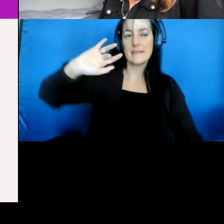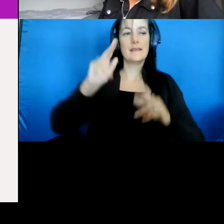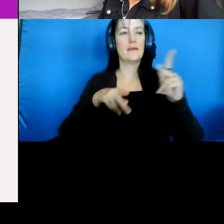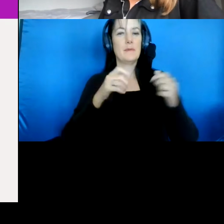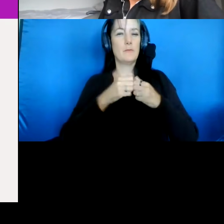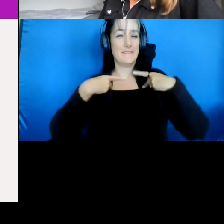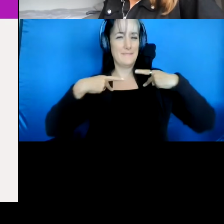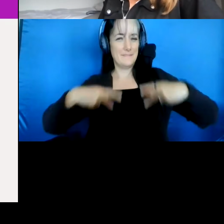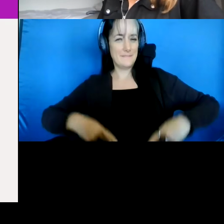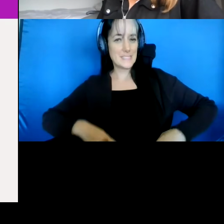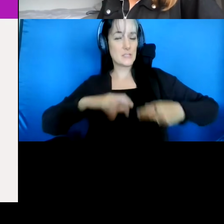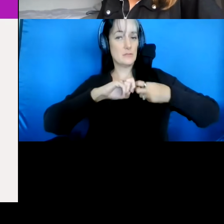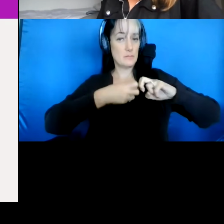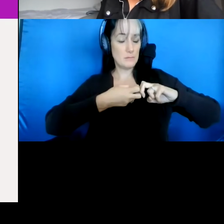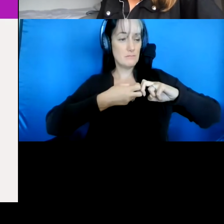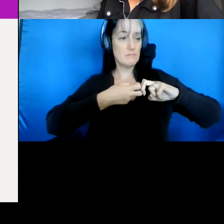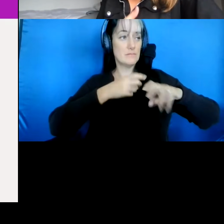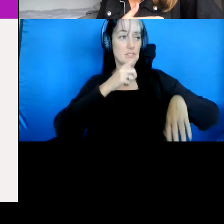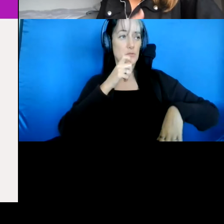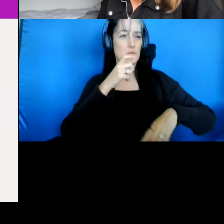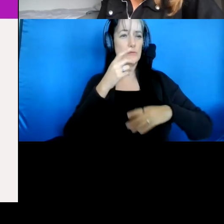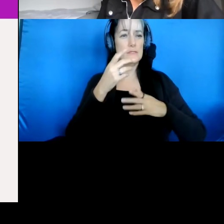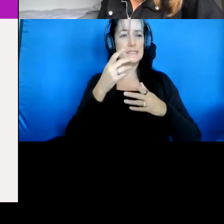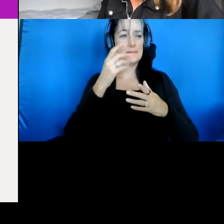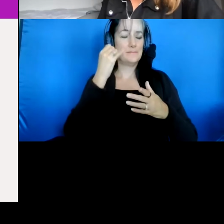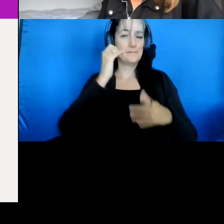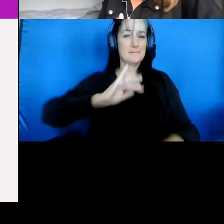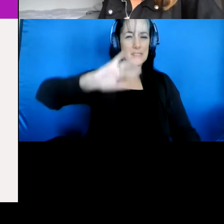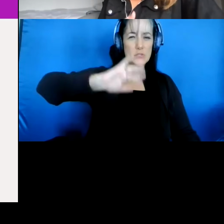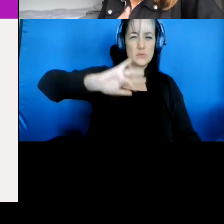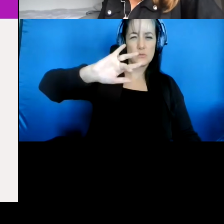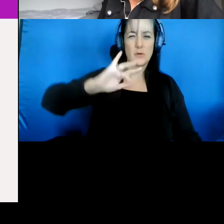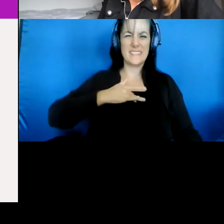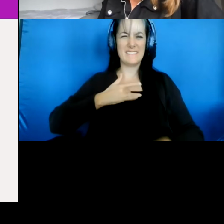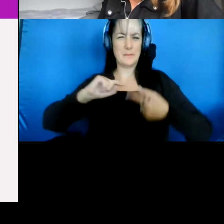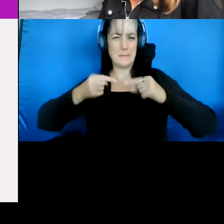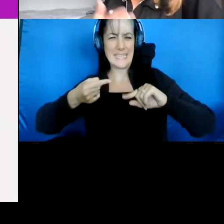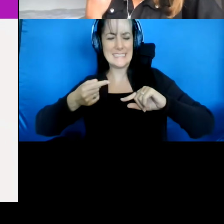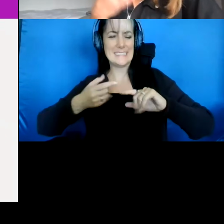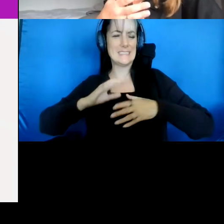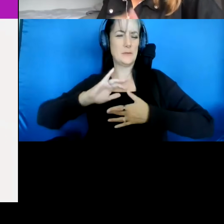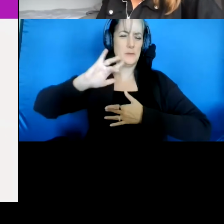or painful. Or people who are photosensitive or have issues with movement, more scrolling